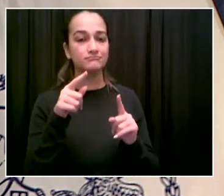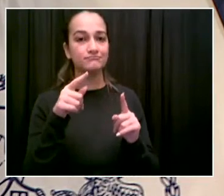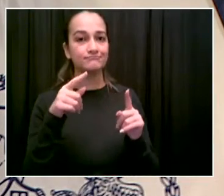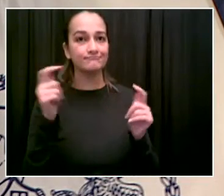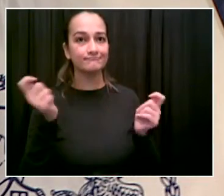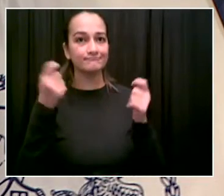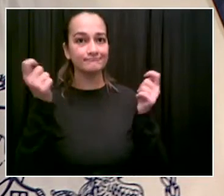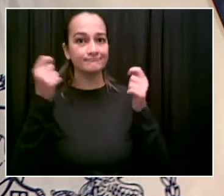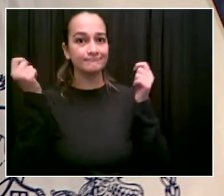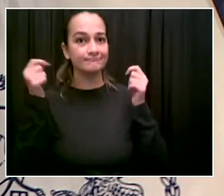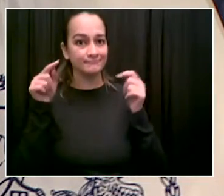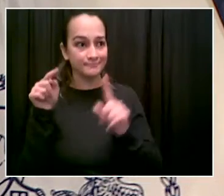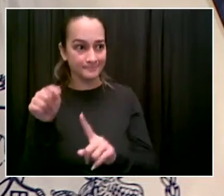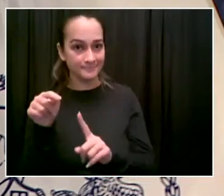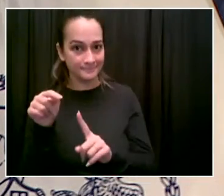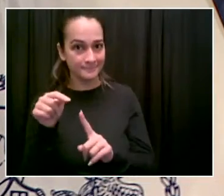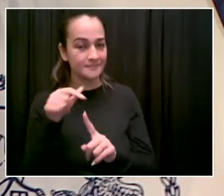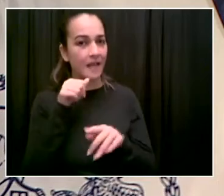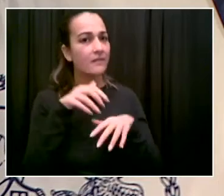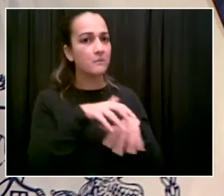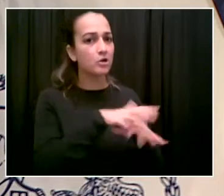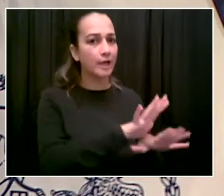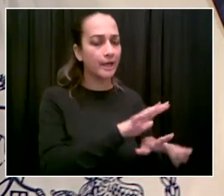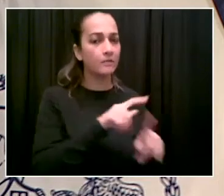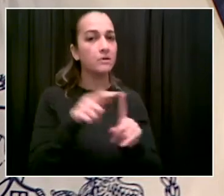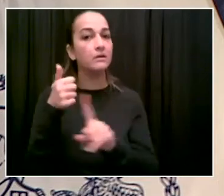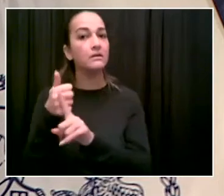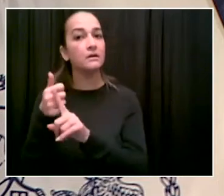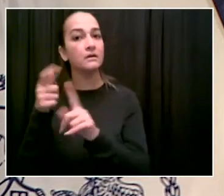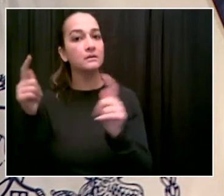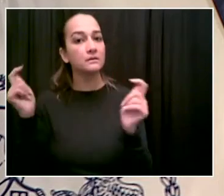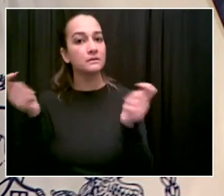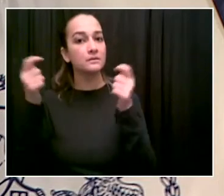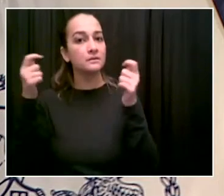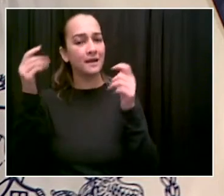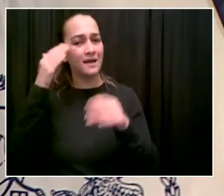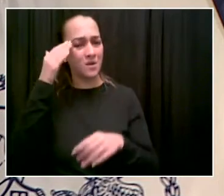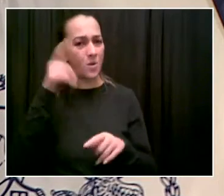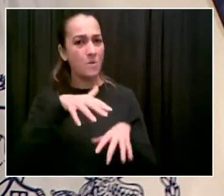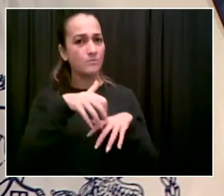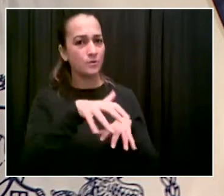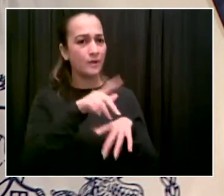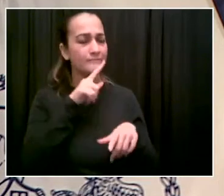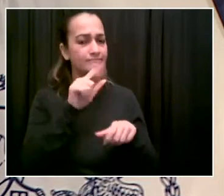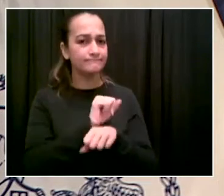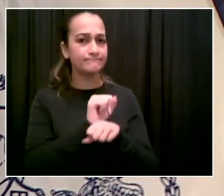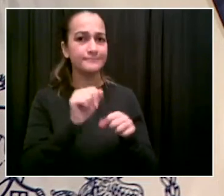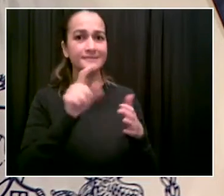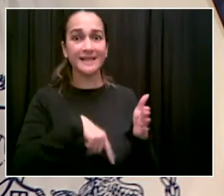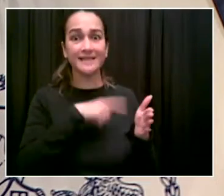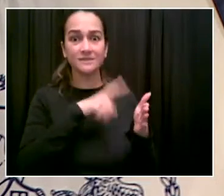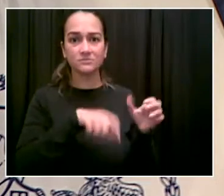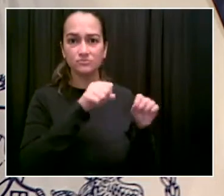AS PART OF J'OUVERT . I WONDER WHY THERE ARE NOT PARADE ROUTES THIS